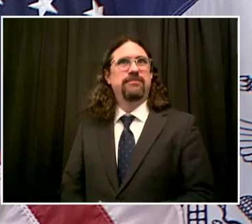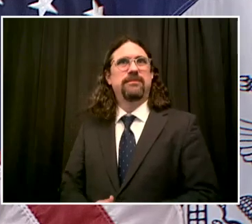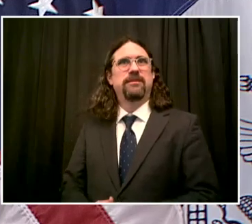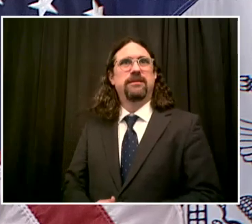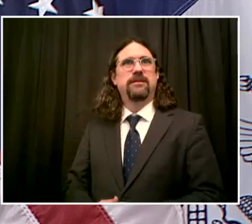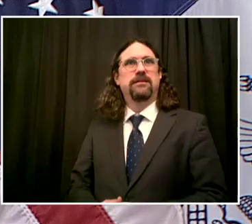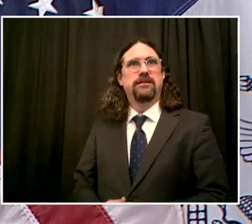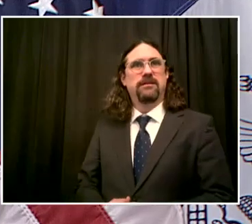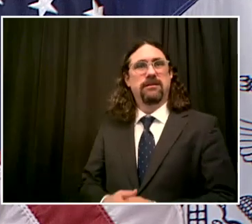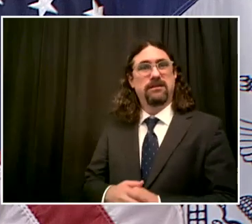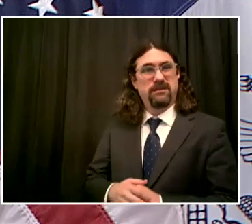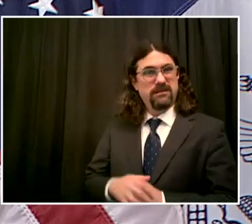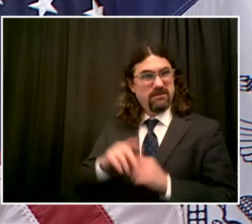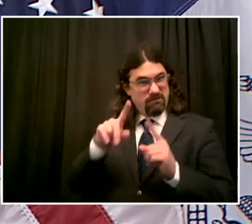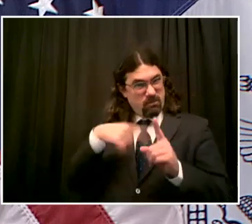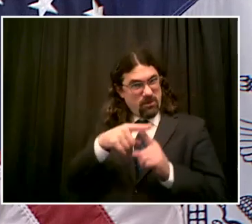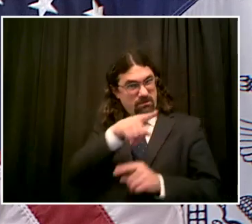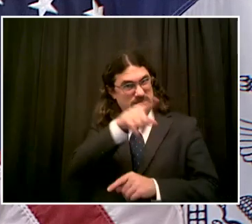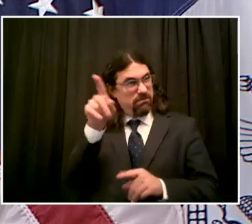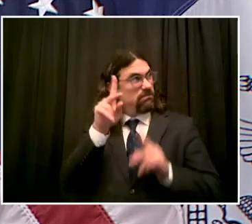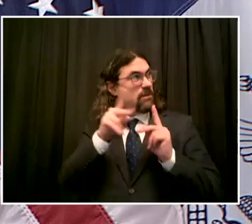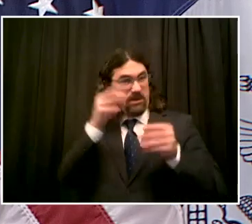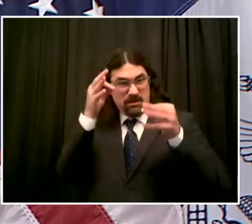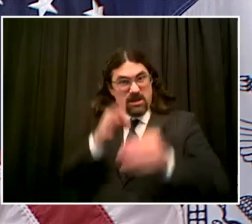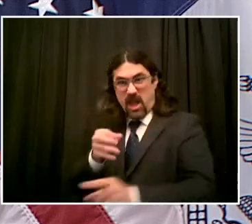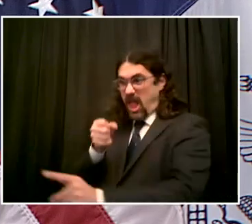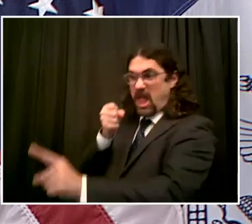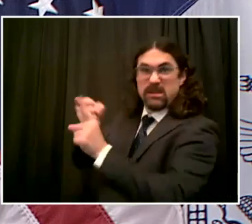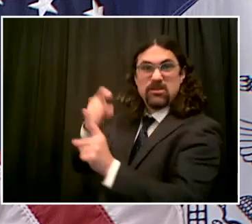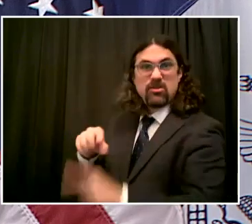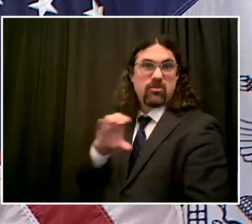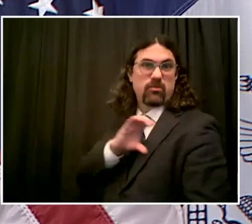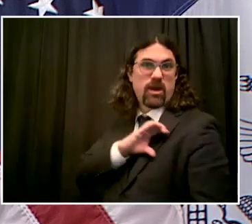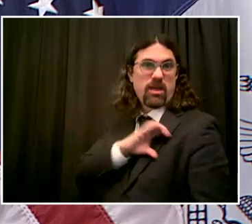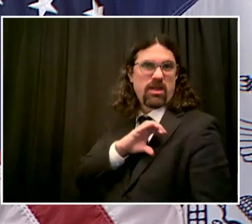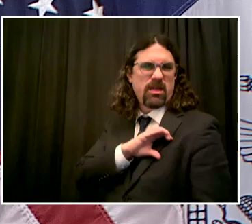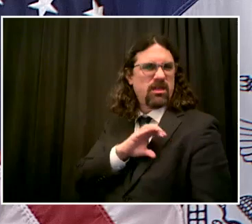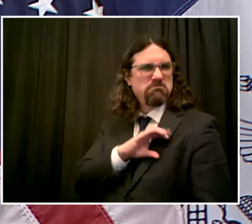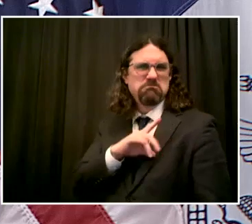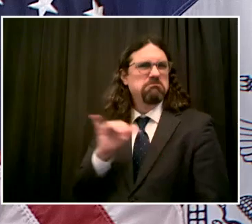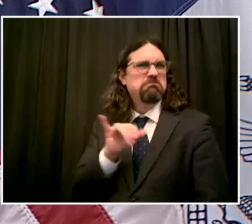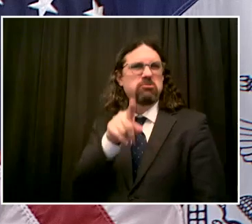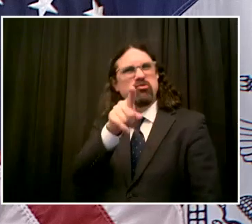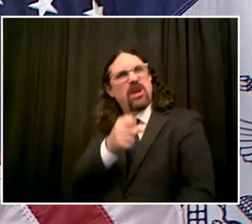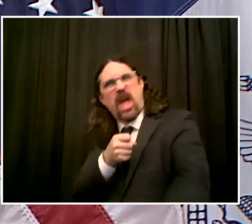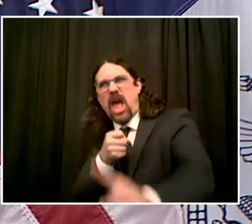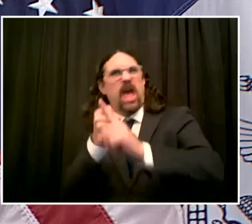ALL OF US. I WANT O TBE ABUNDANLTY CLEAR ABOUT THAT. AGAIN TO ALL OF